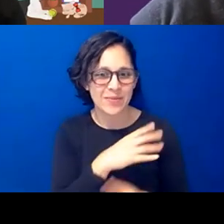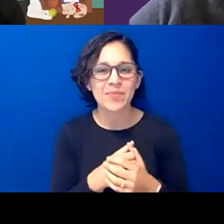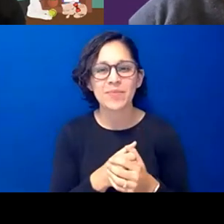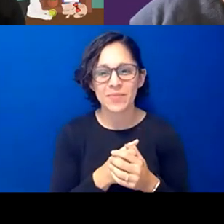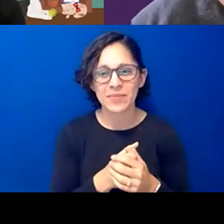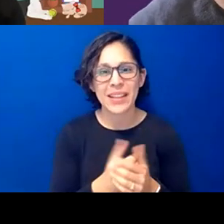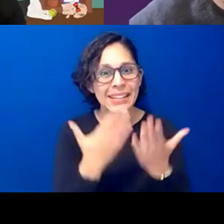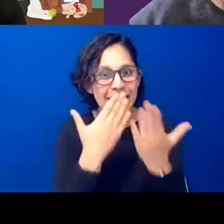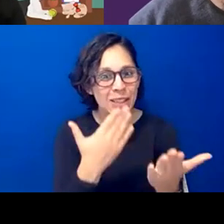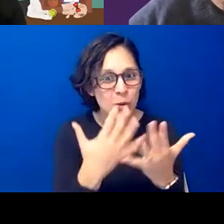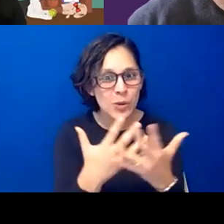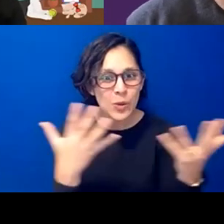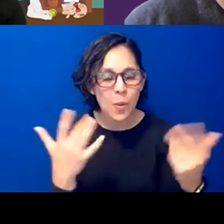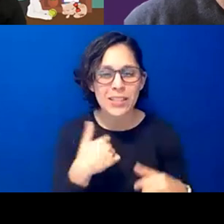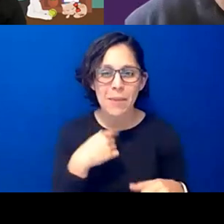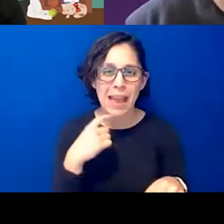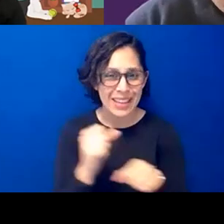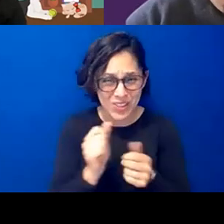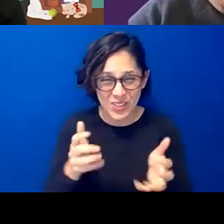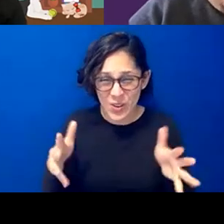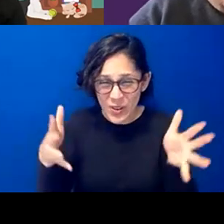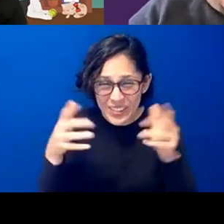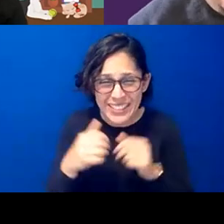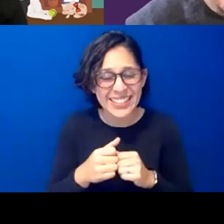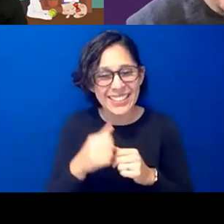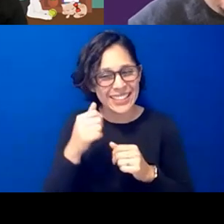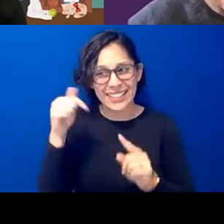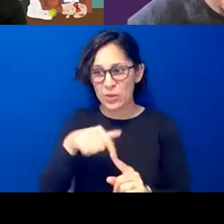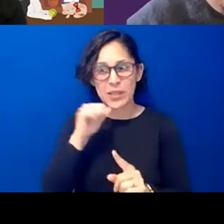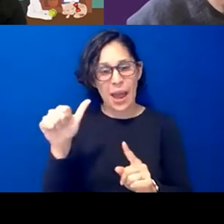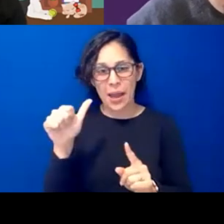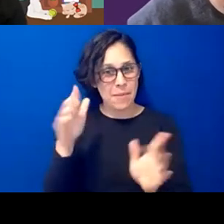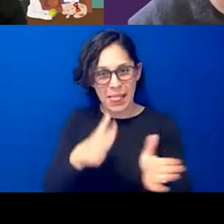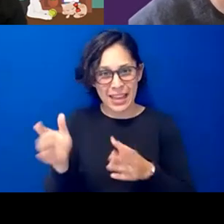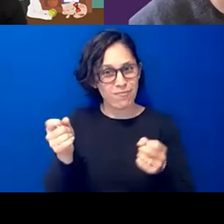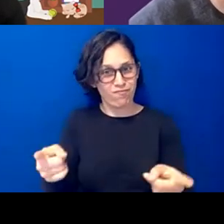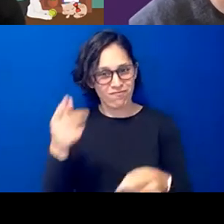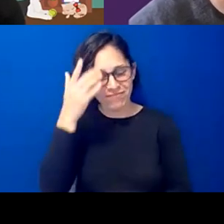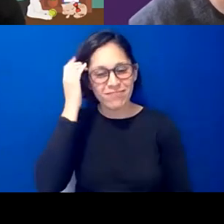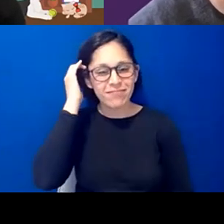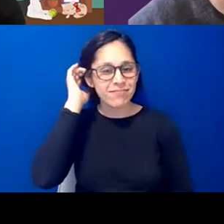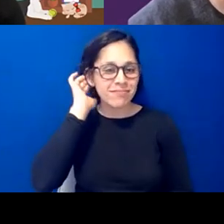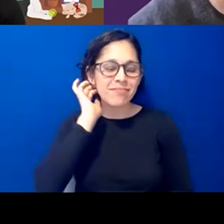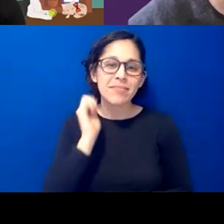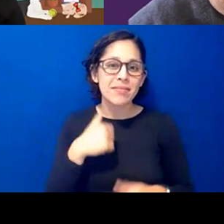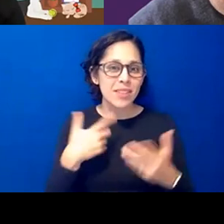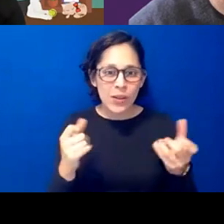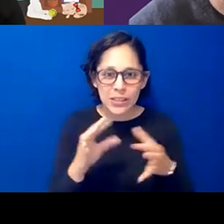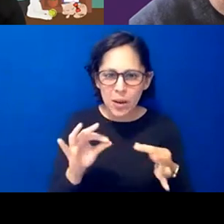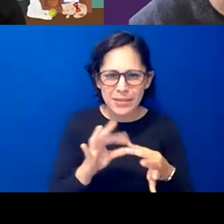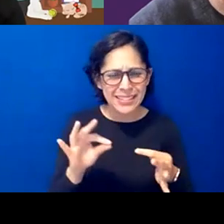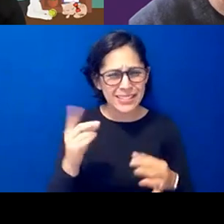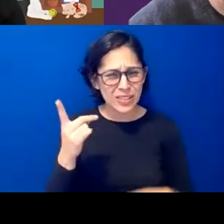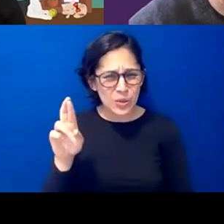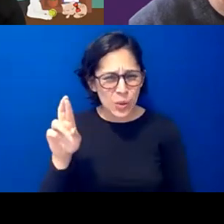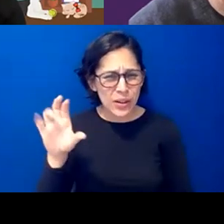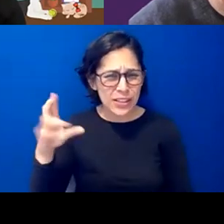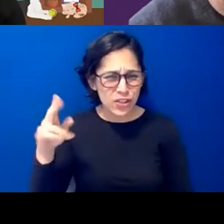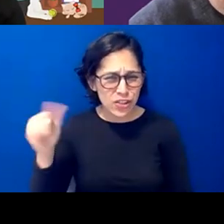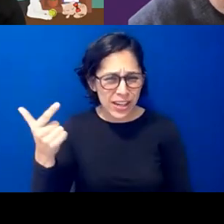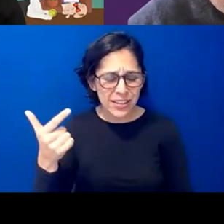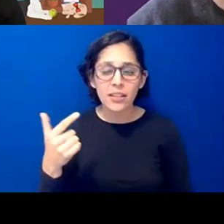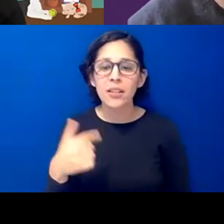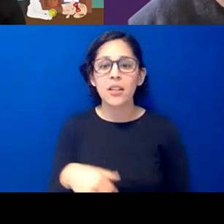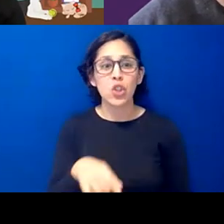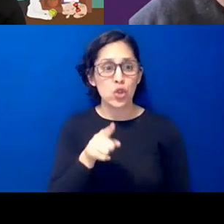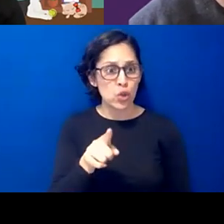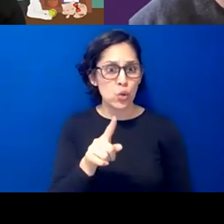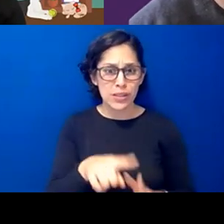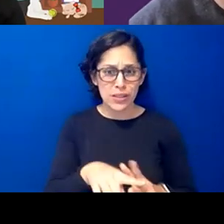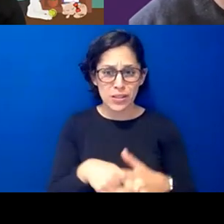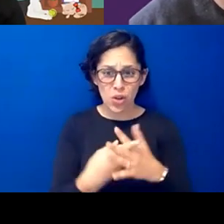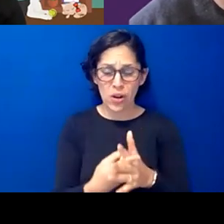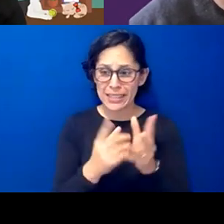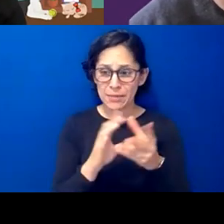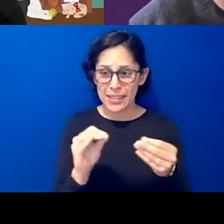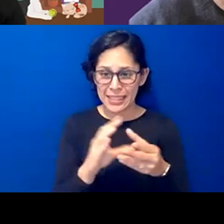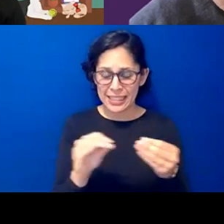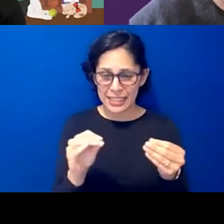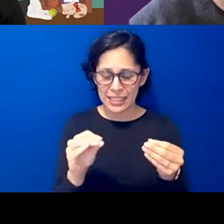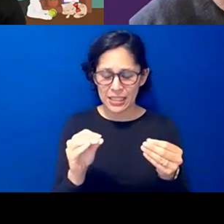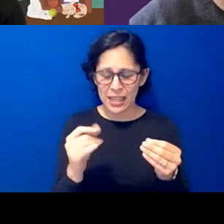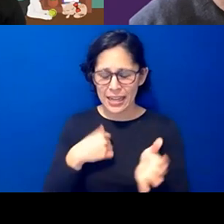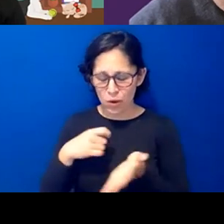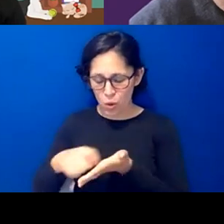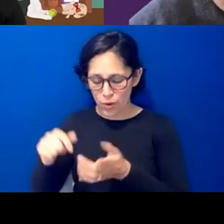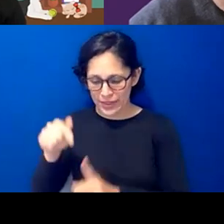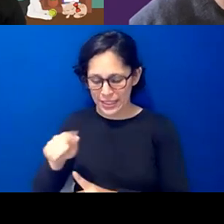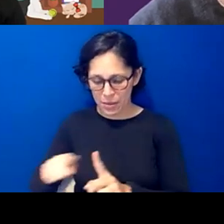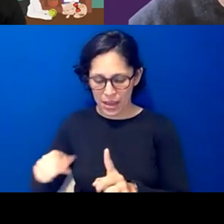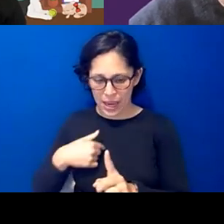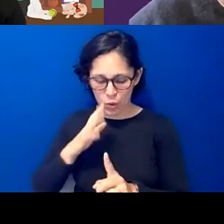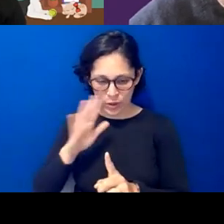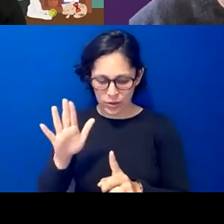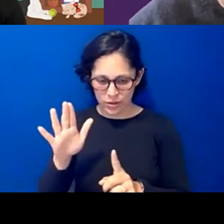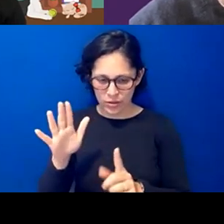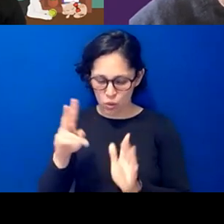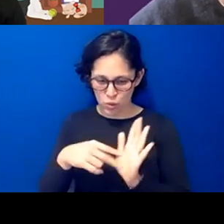Ghada Al-Masri: Thank you so much i'm actually a little nervous totally unplanned um I wanted to just to say, Dr Chang I as soon as you start speaking and I wrote this but i'm going to retweet it really quickly I somehow.